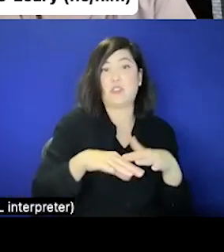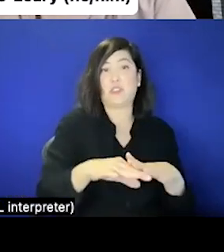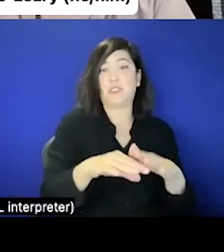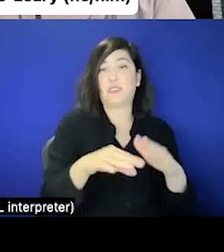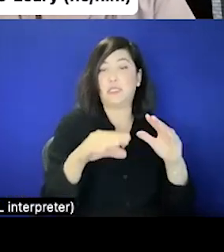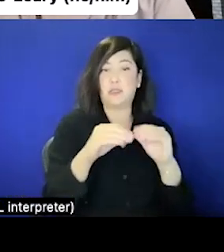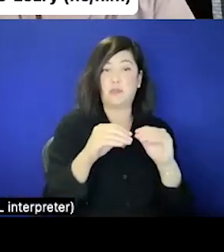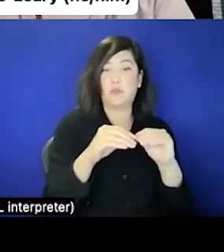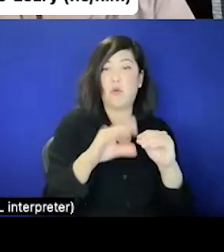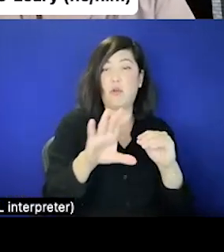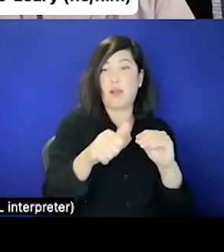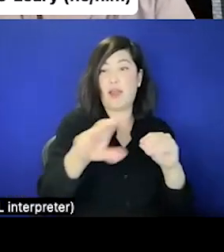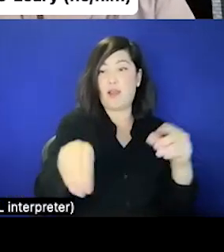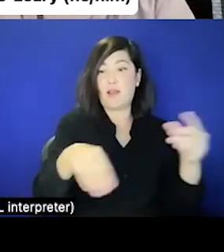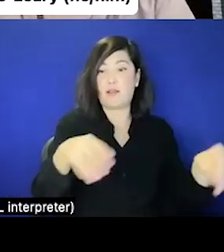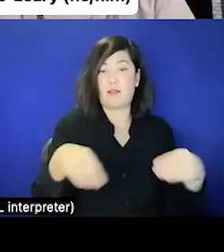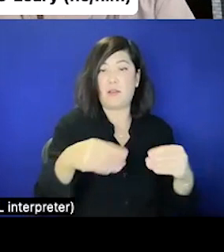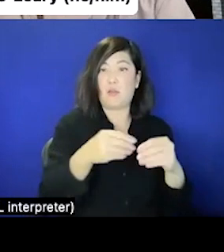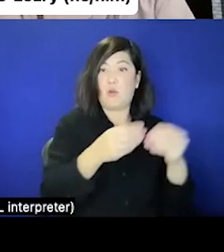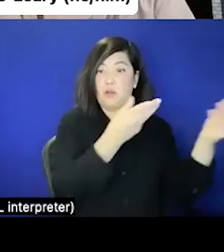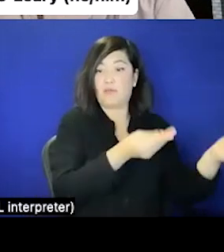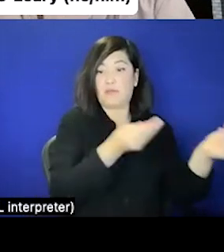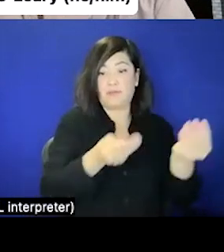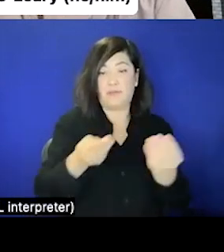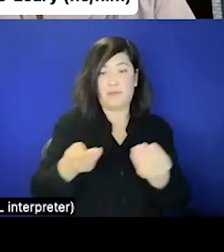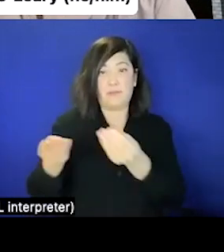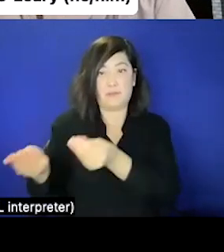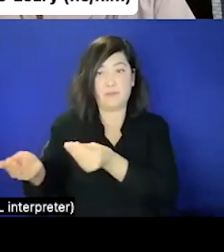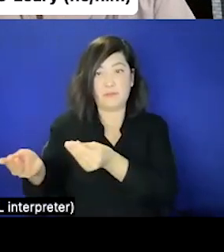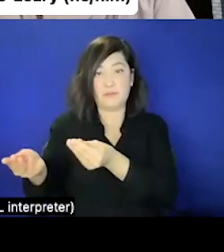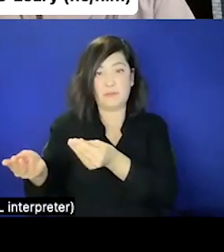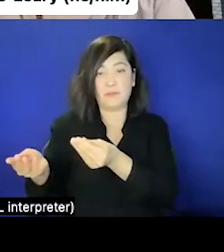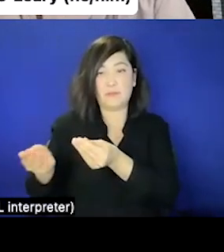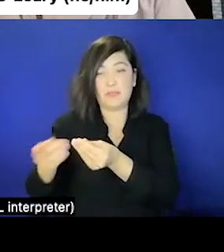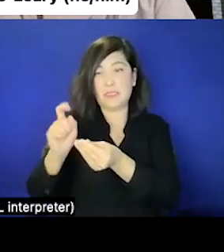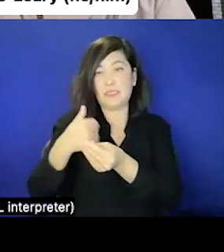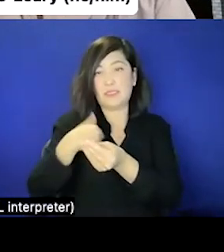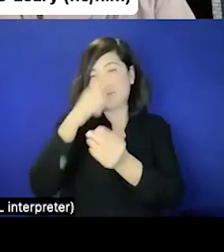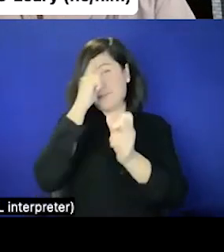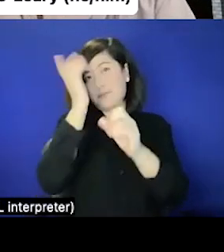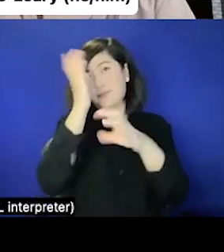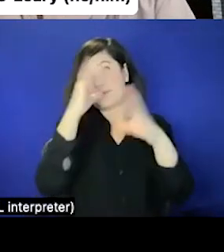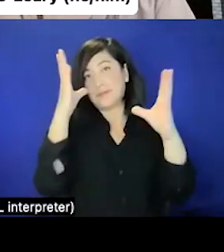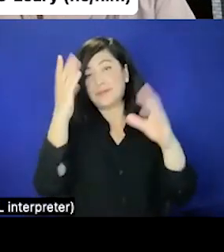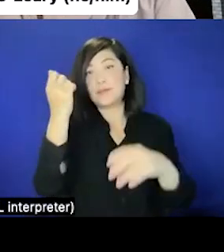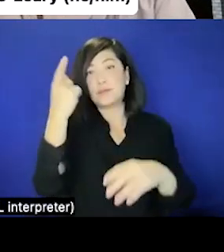you actually have to have a good understanding of what's going on in the print side of the market,